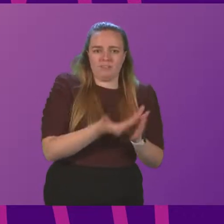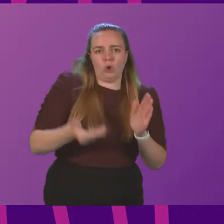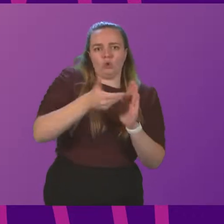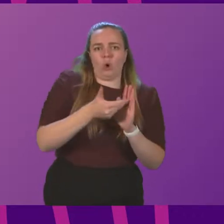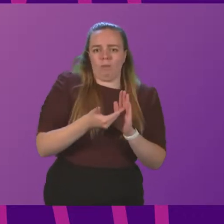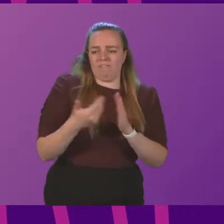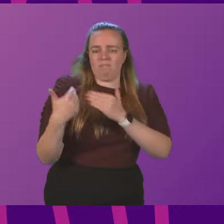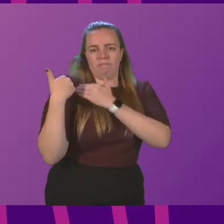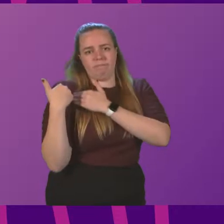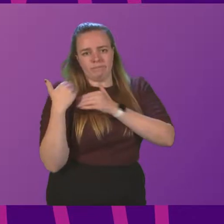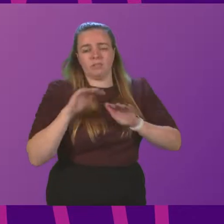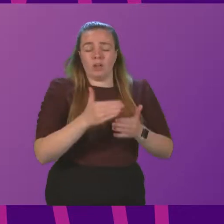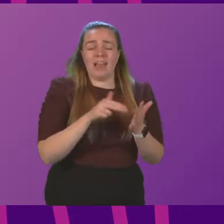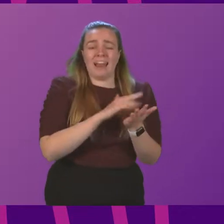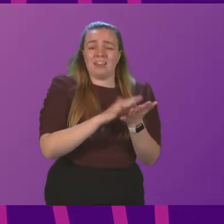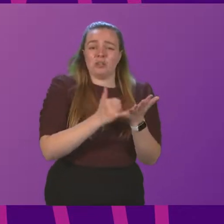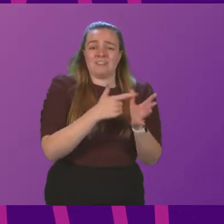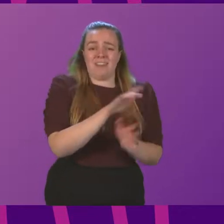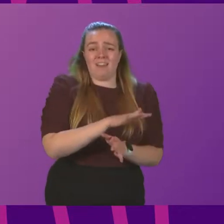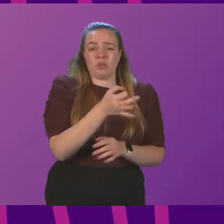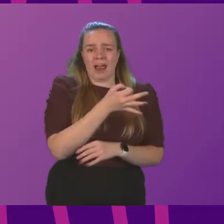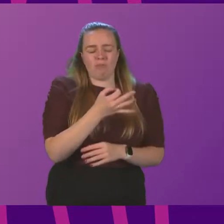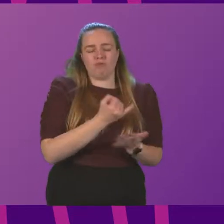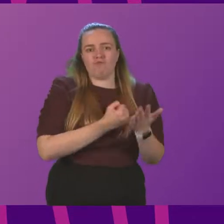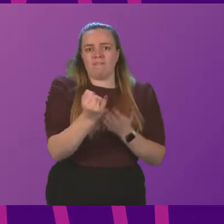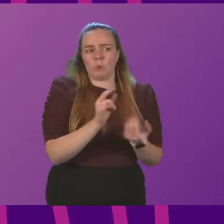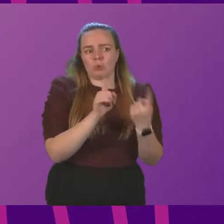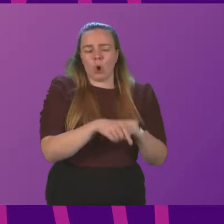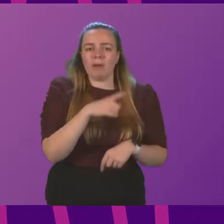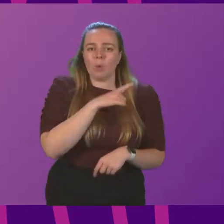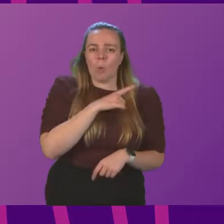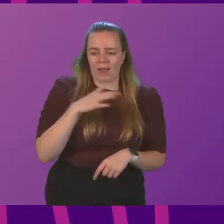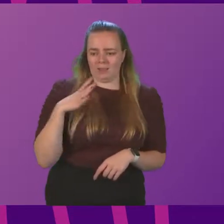NHS Ayrshire and Arran refused to comment as to why that help is needed and what